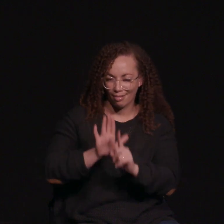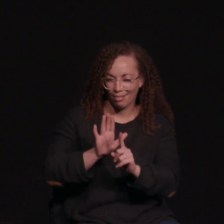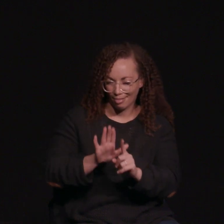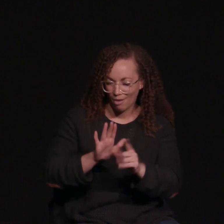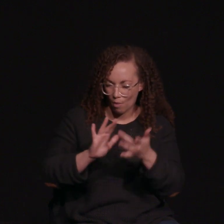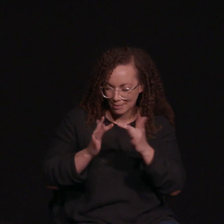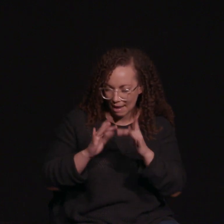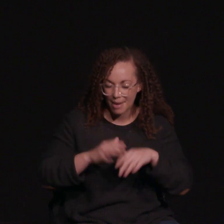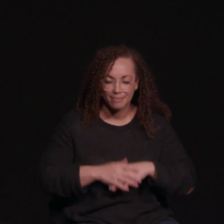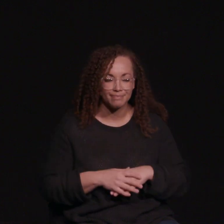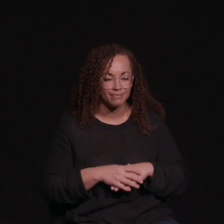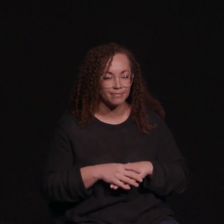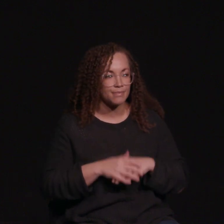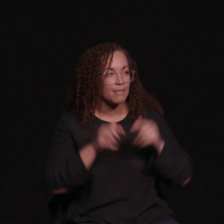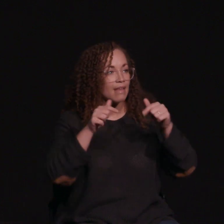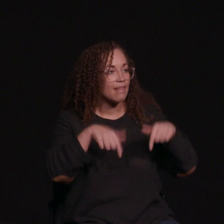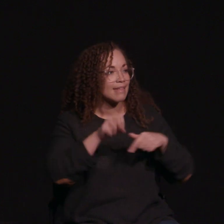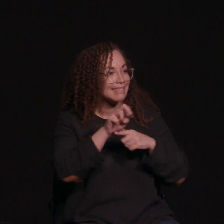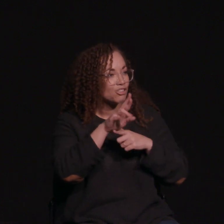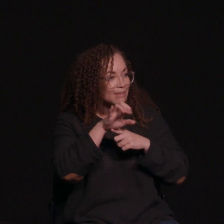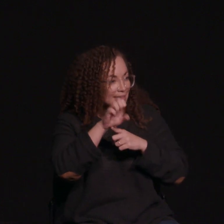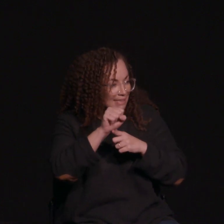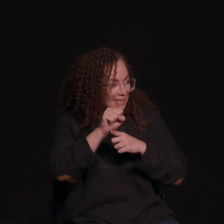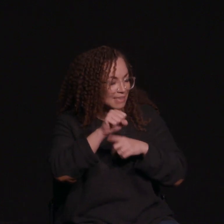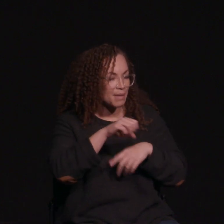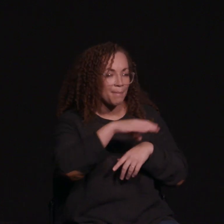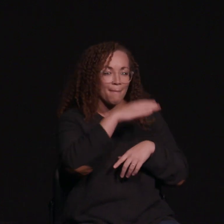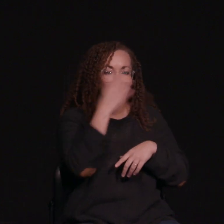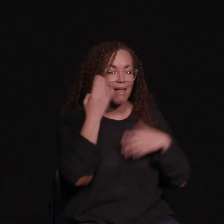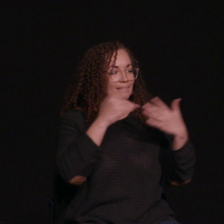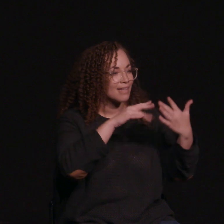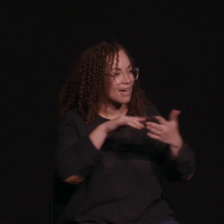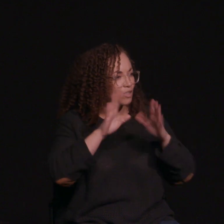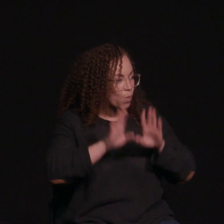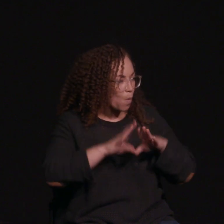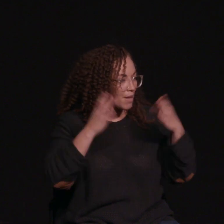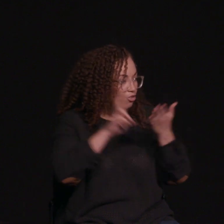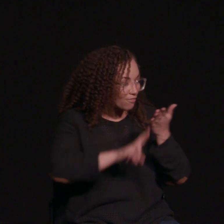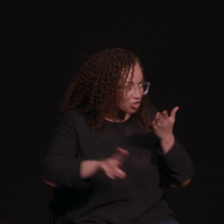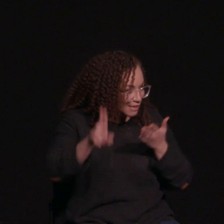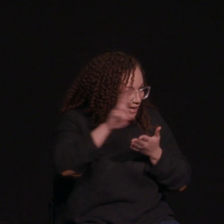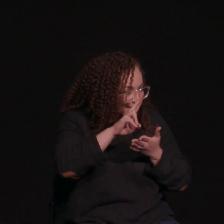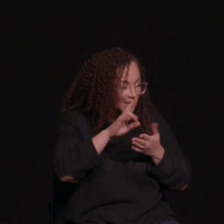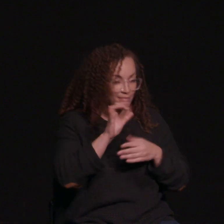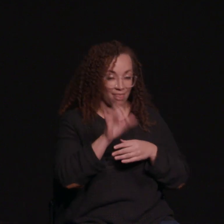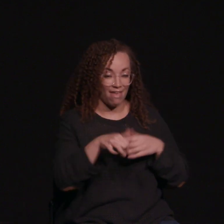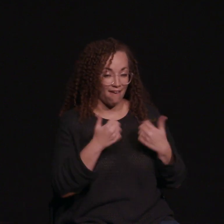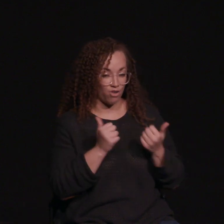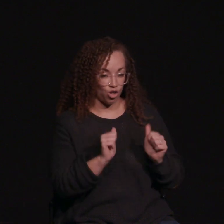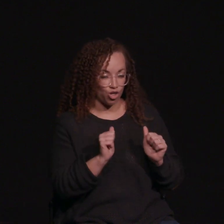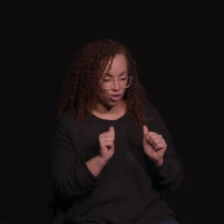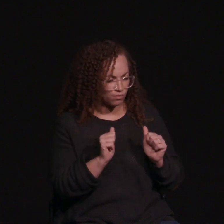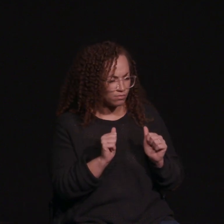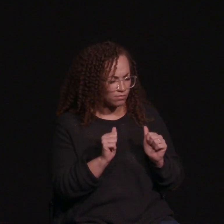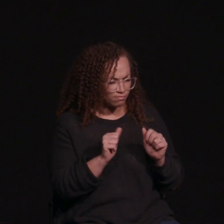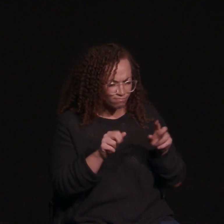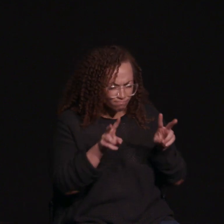So this series, the Black Studies Open University, has been an effort to better understand the history and